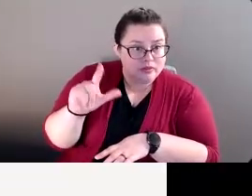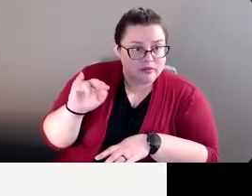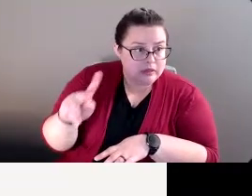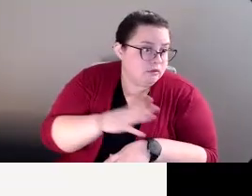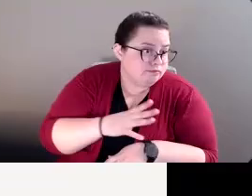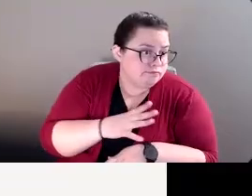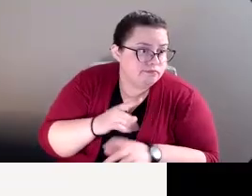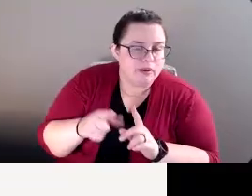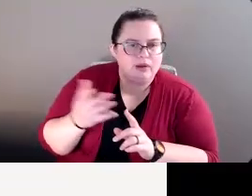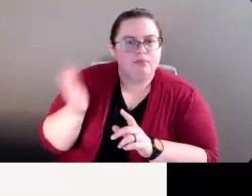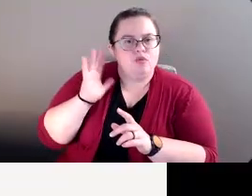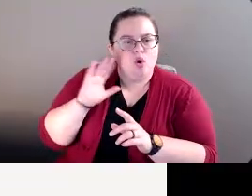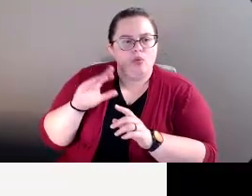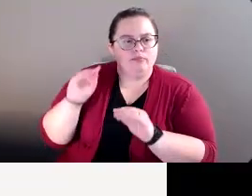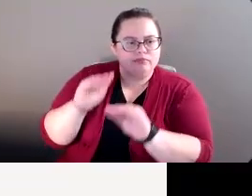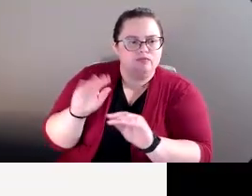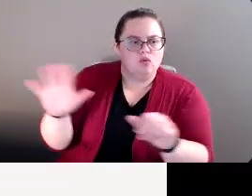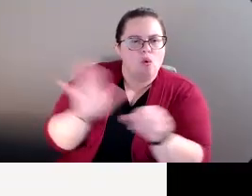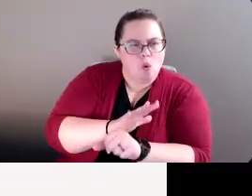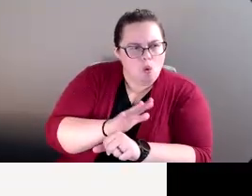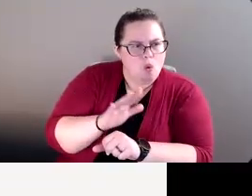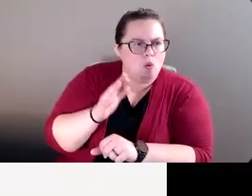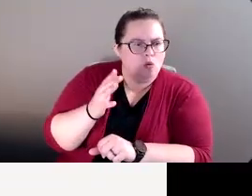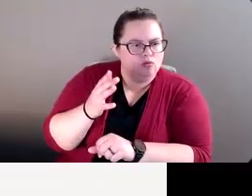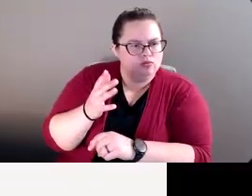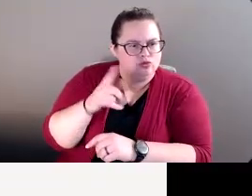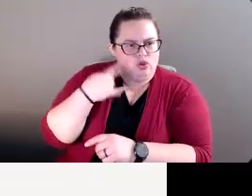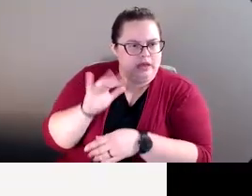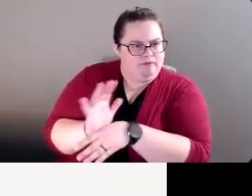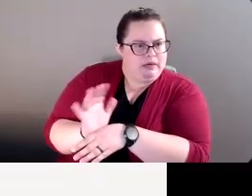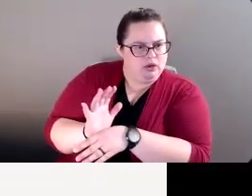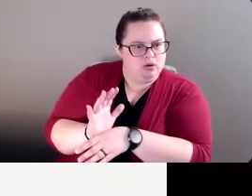But it used to embed the whole thumbnail. It doesn't seem to want to do that.